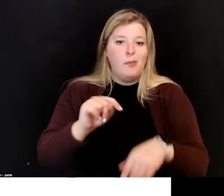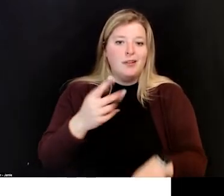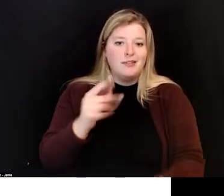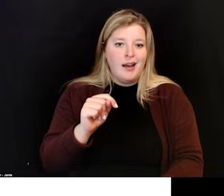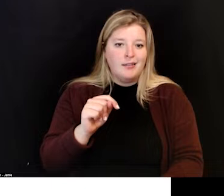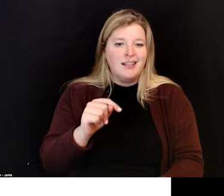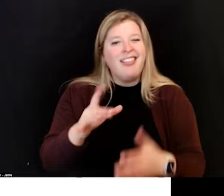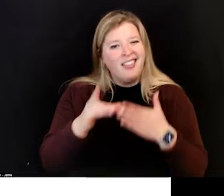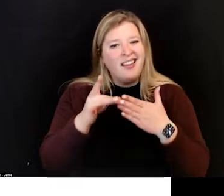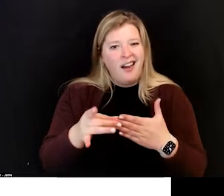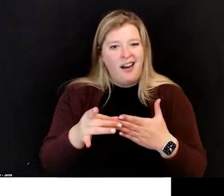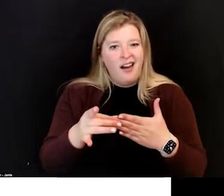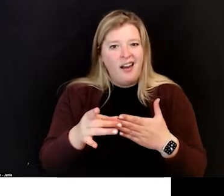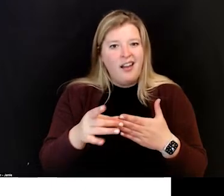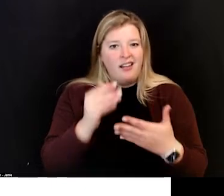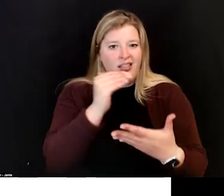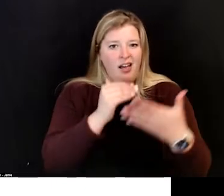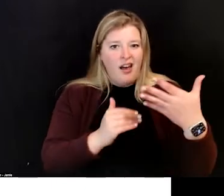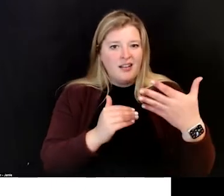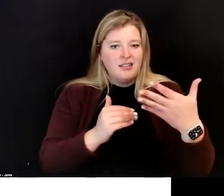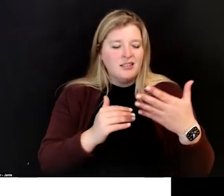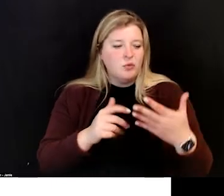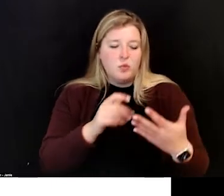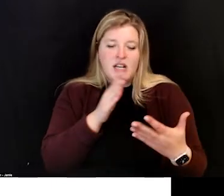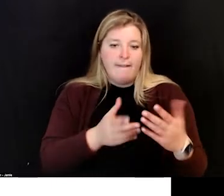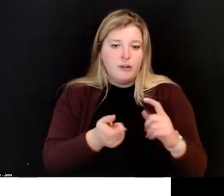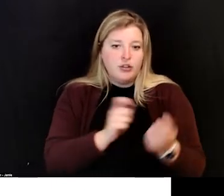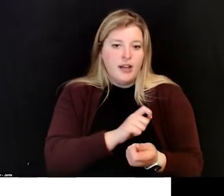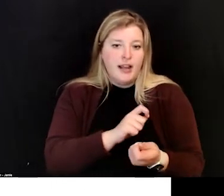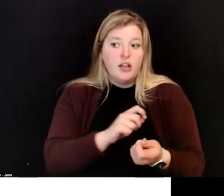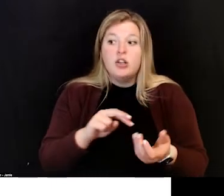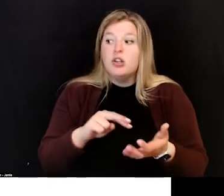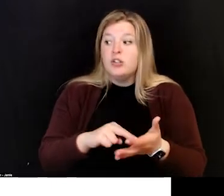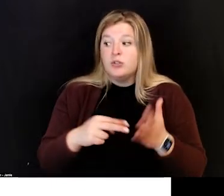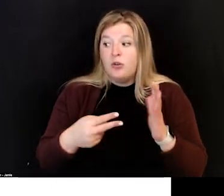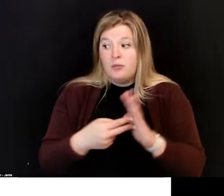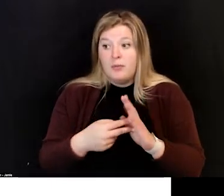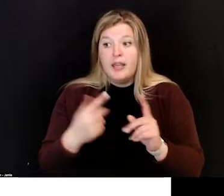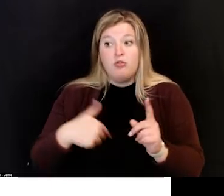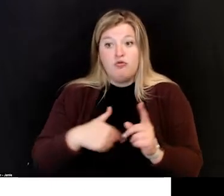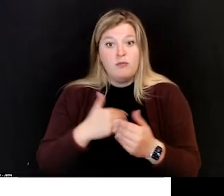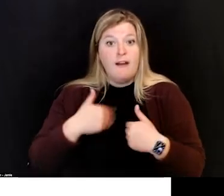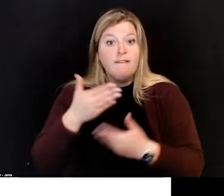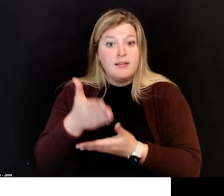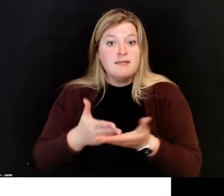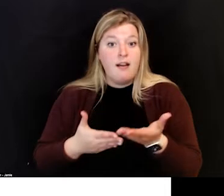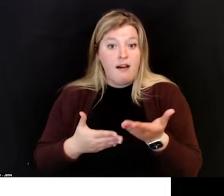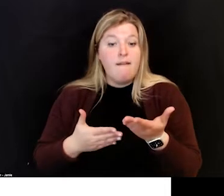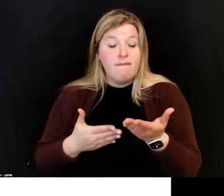which is why we end up with a situation where we have Resize Text, which is the 200% zoom,